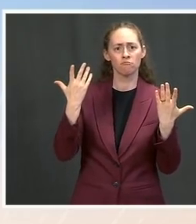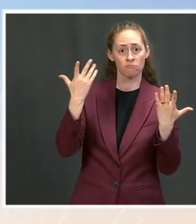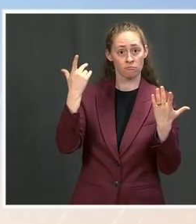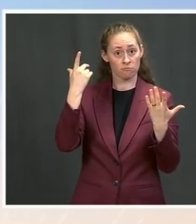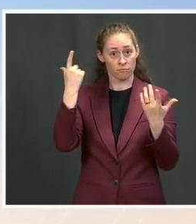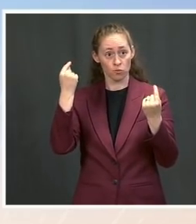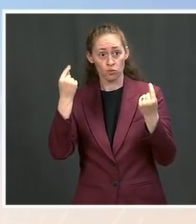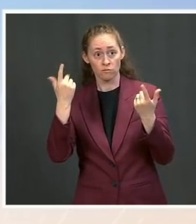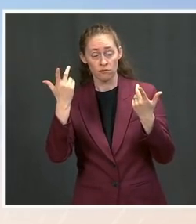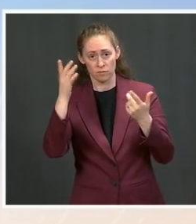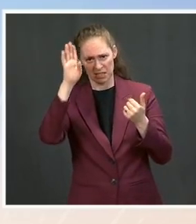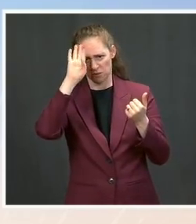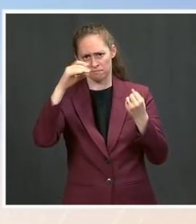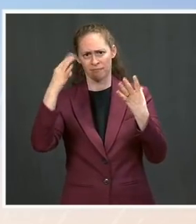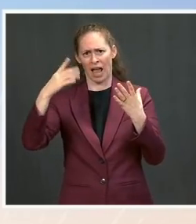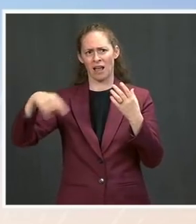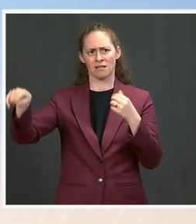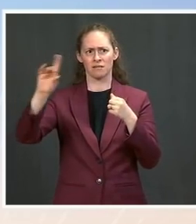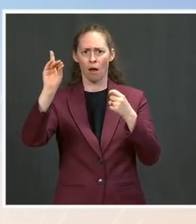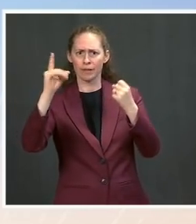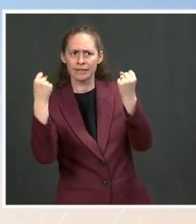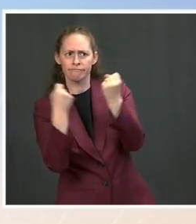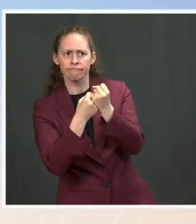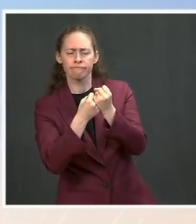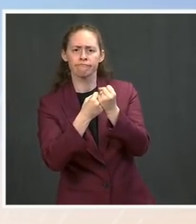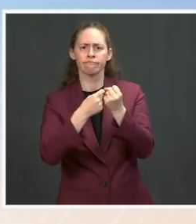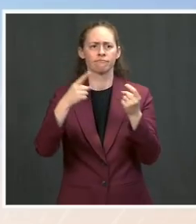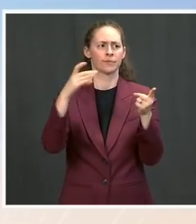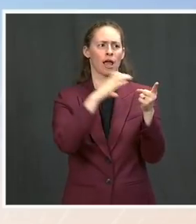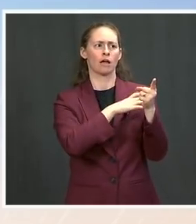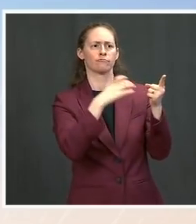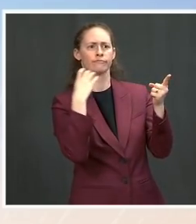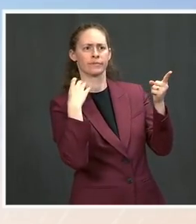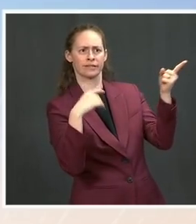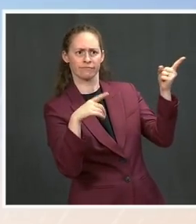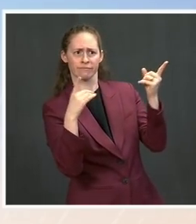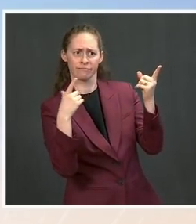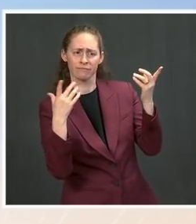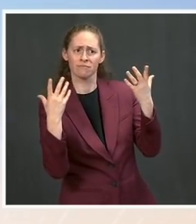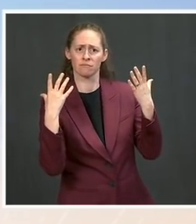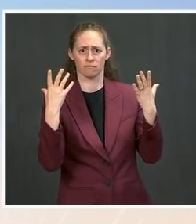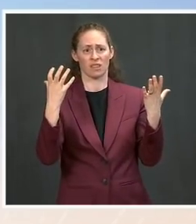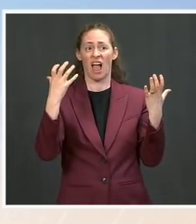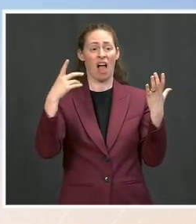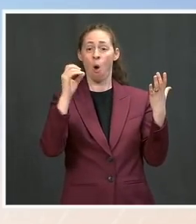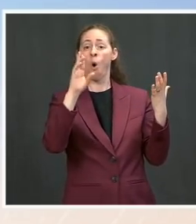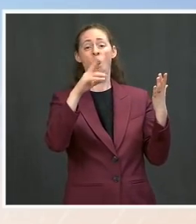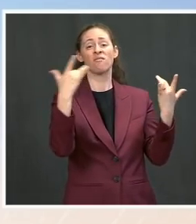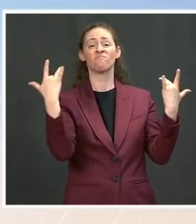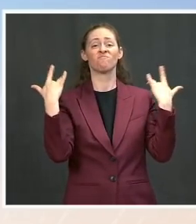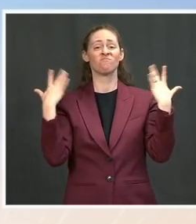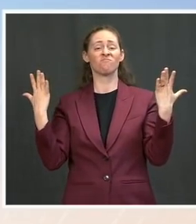or congressional Democrats, in this case, to back off their position eventually? Ms. Psaki: We don't know yet. This is democracy in action.